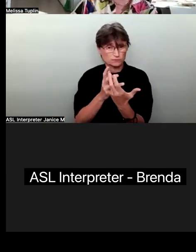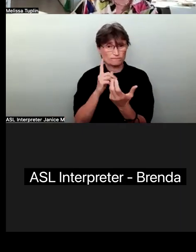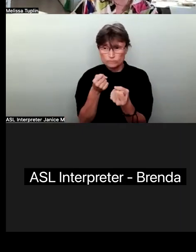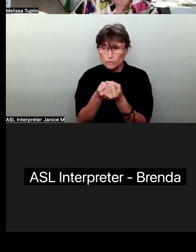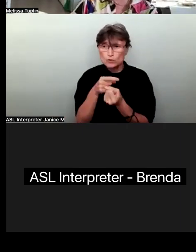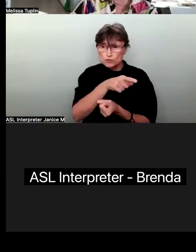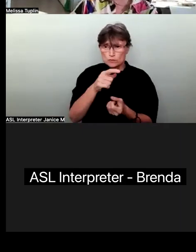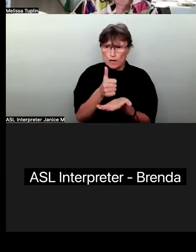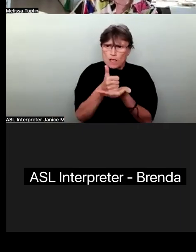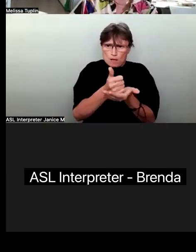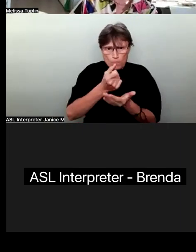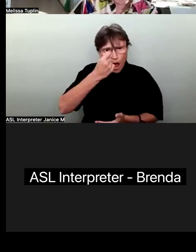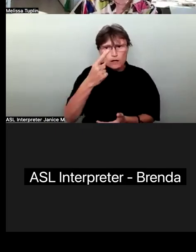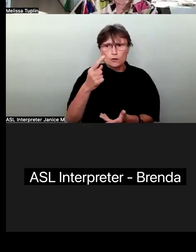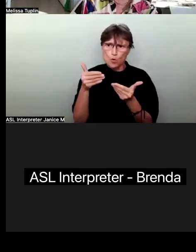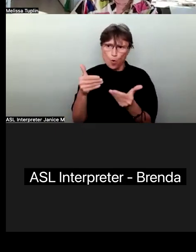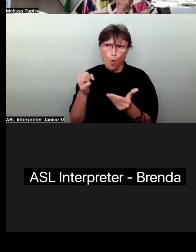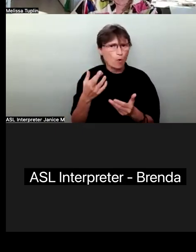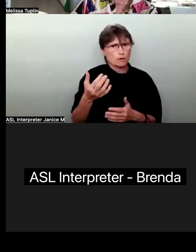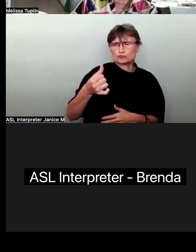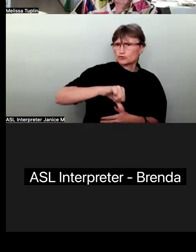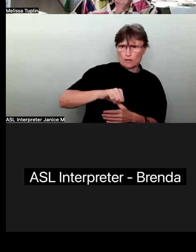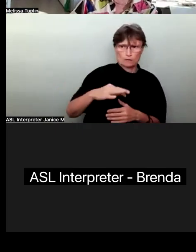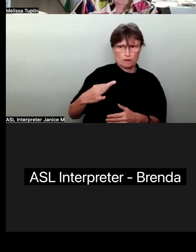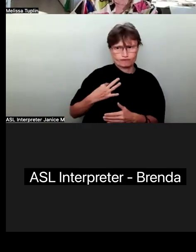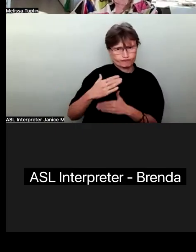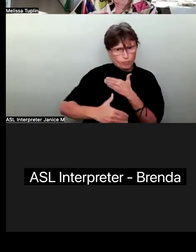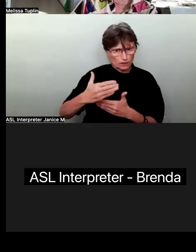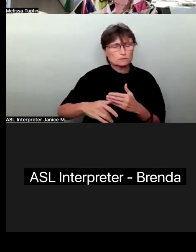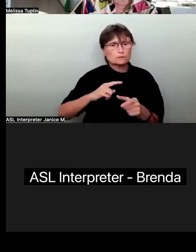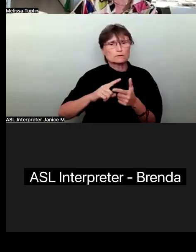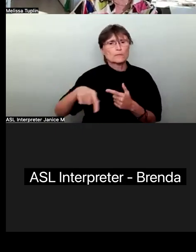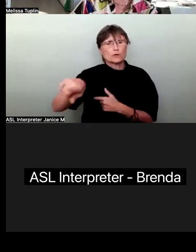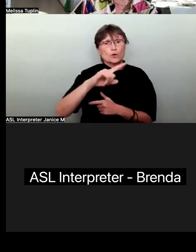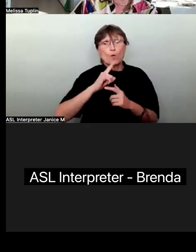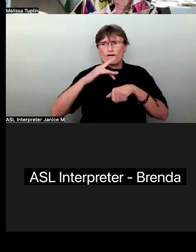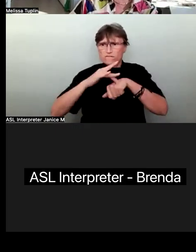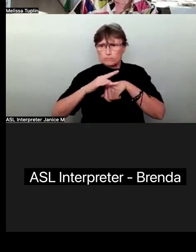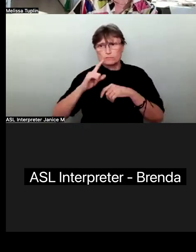questions about accessibility and the supports available, please contact any member of our team.